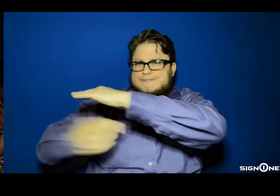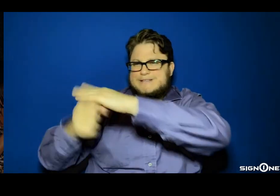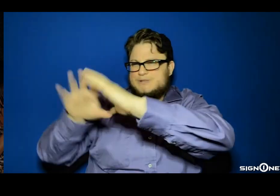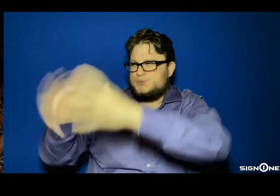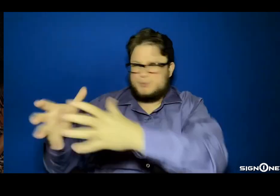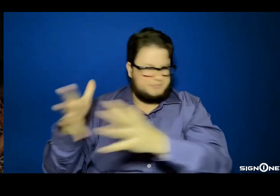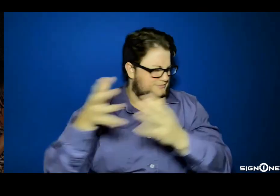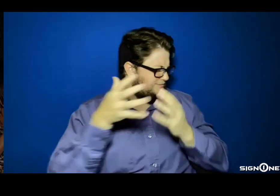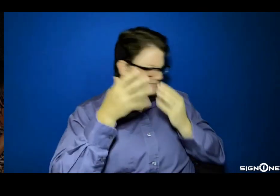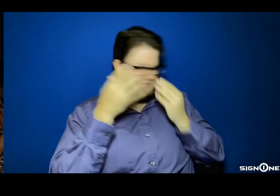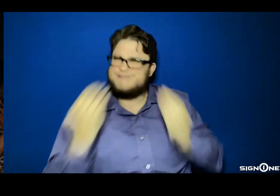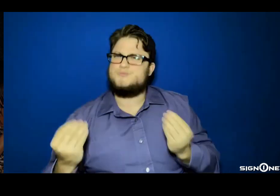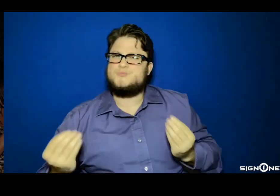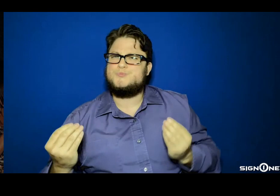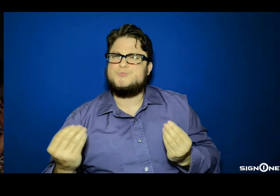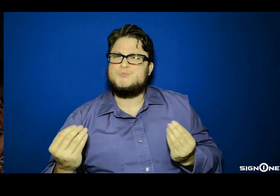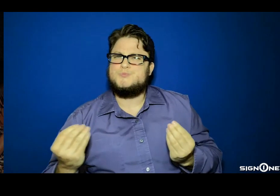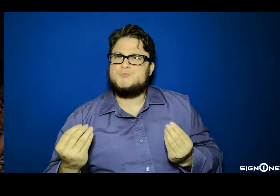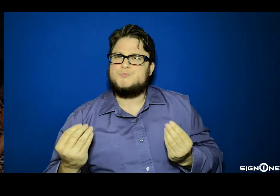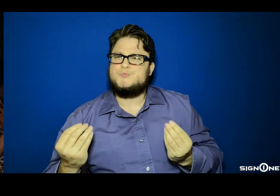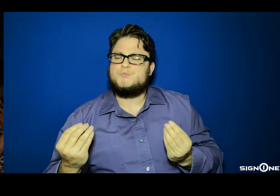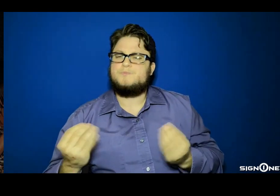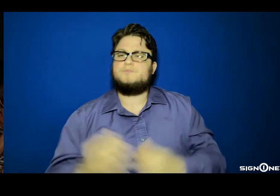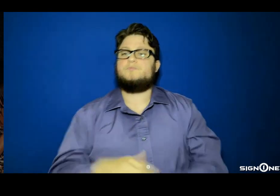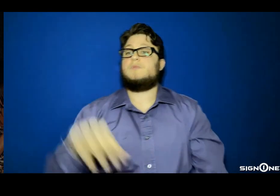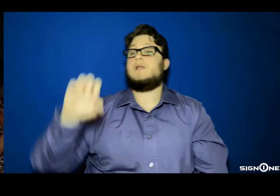sex trafficking ring?